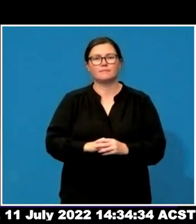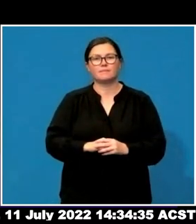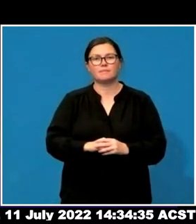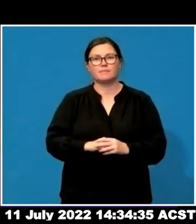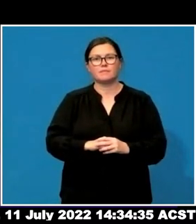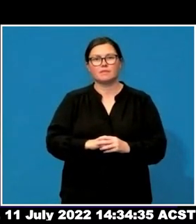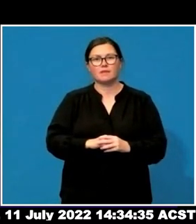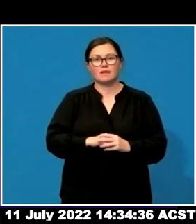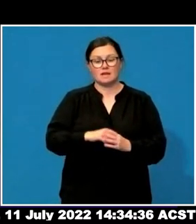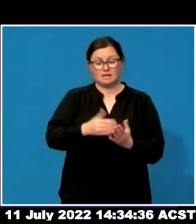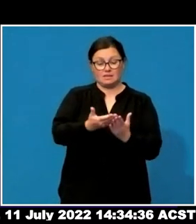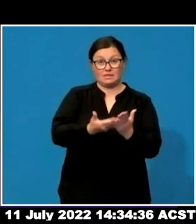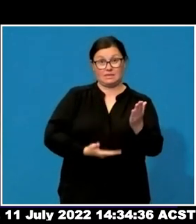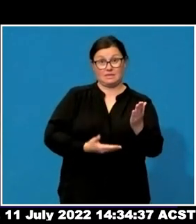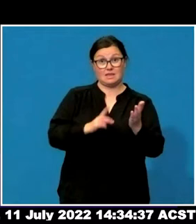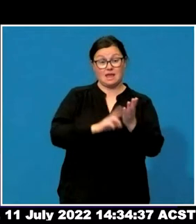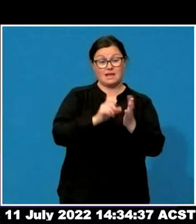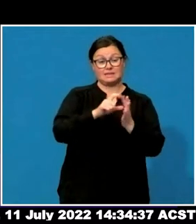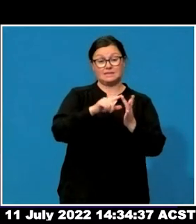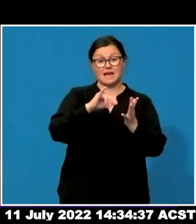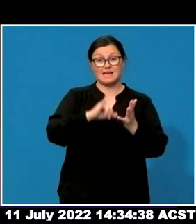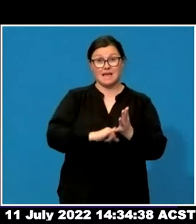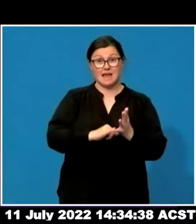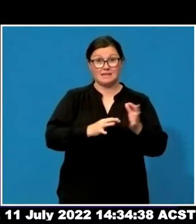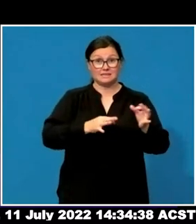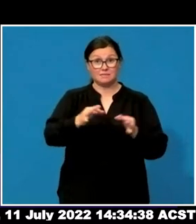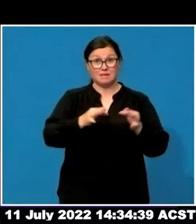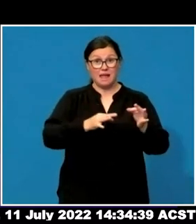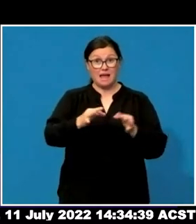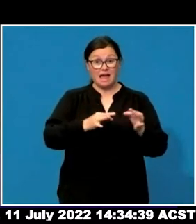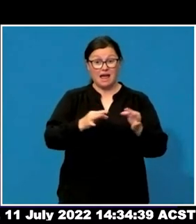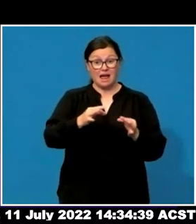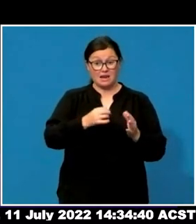decision, but the cost consequences would impinge on other supports?